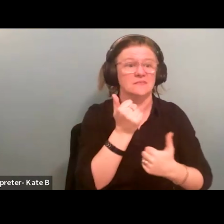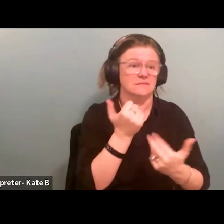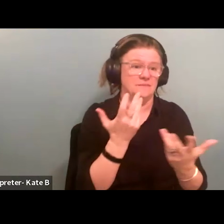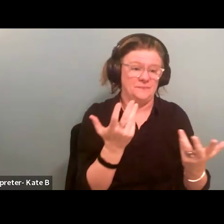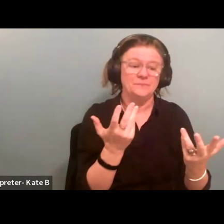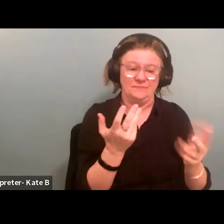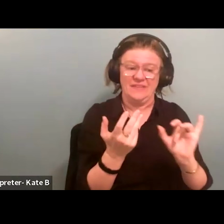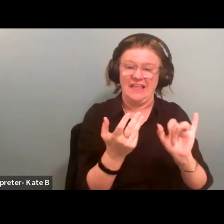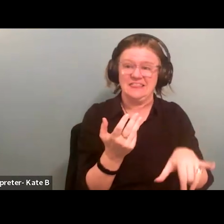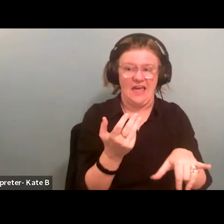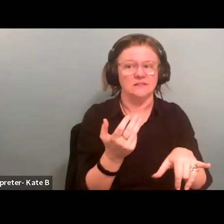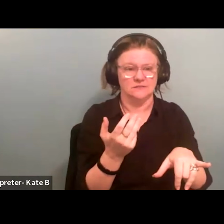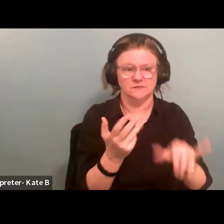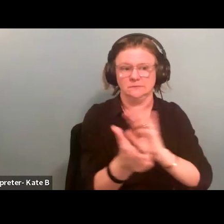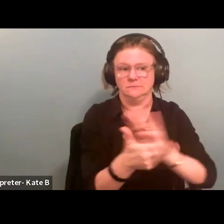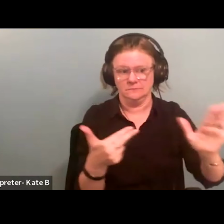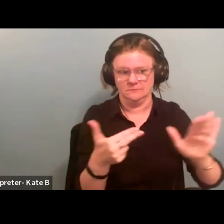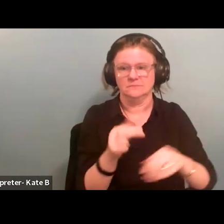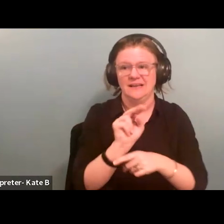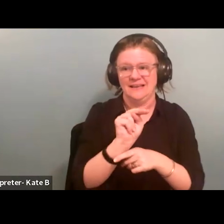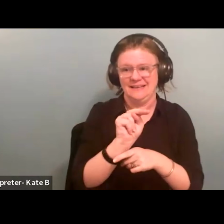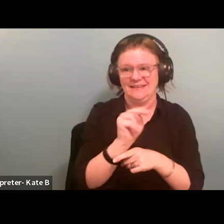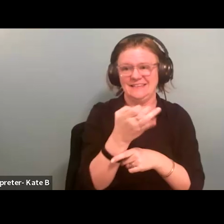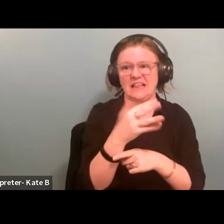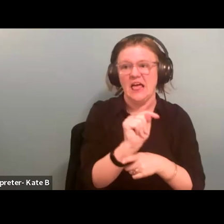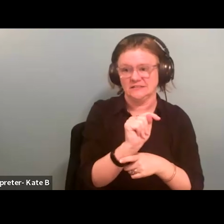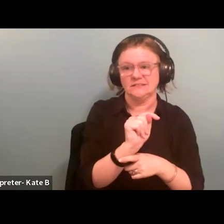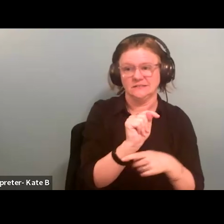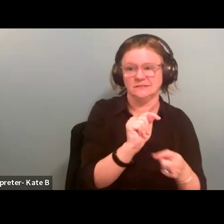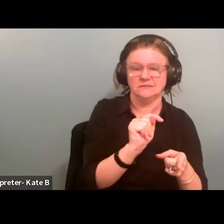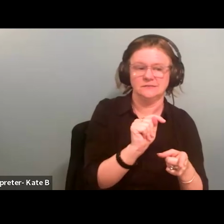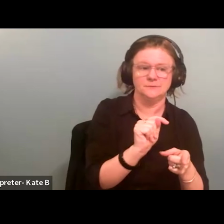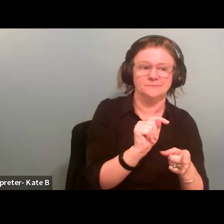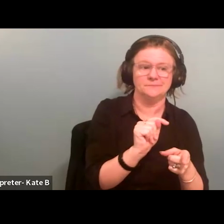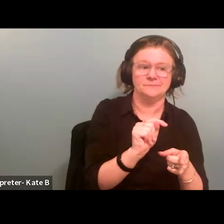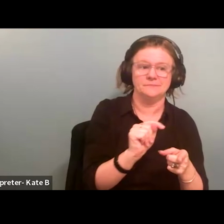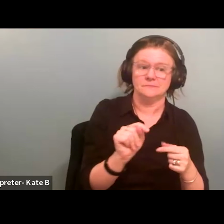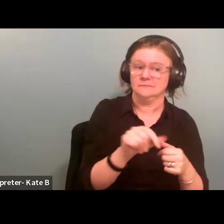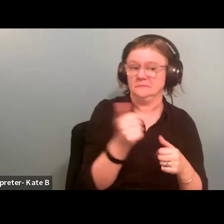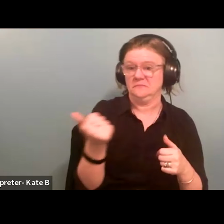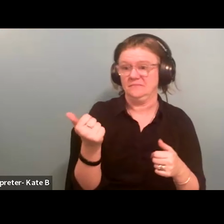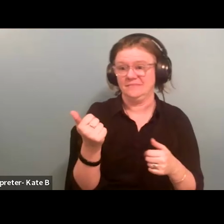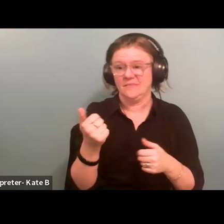that can also fall under the self-neglect category. The other one, like I said, is caregiver neglect.